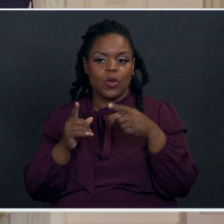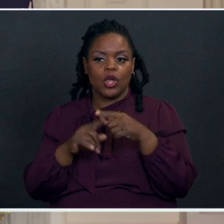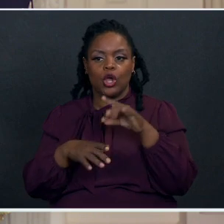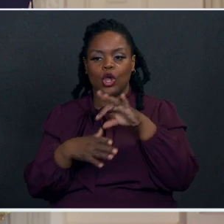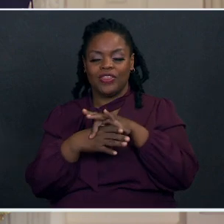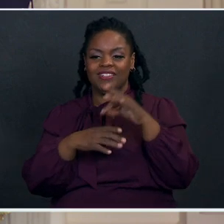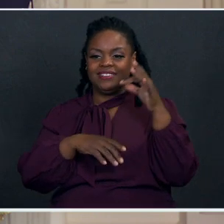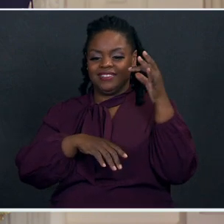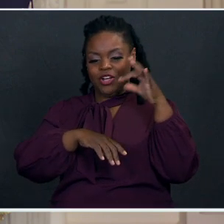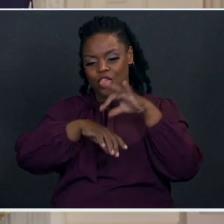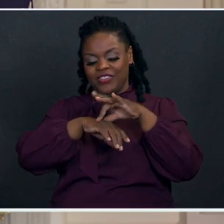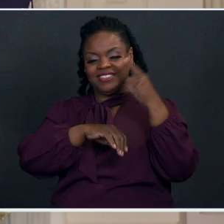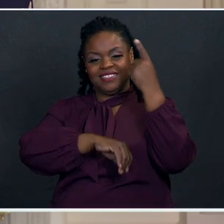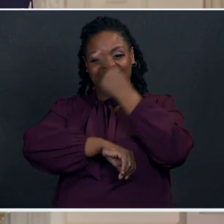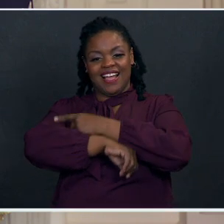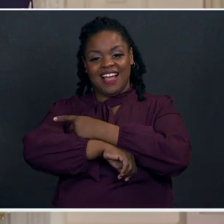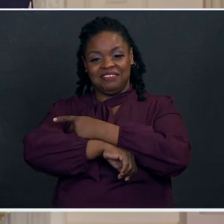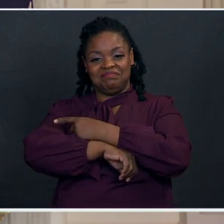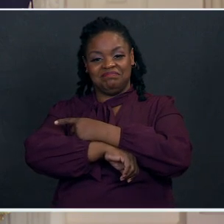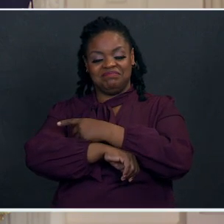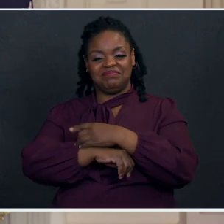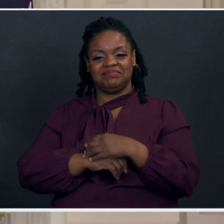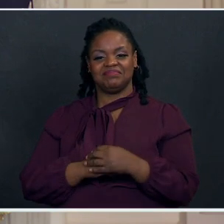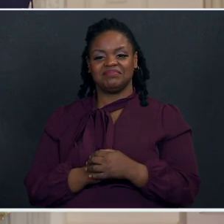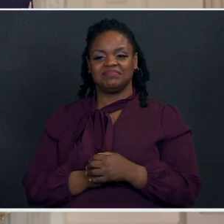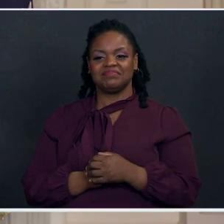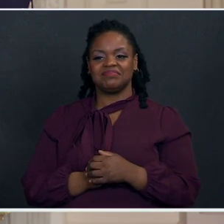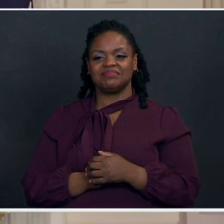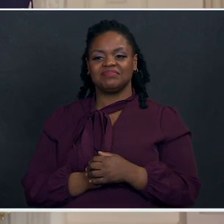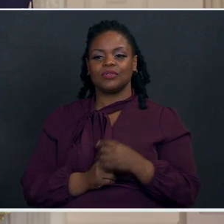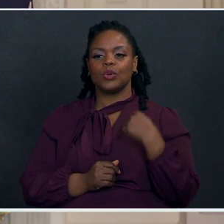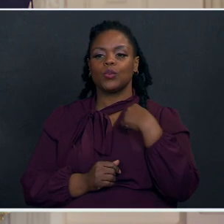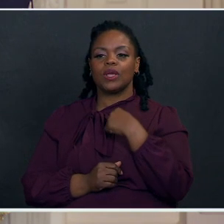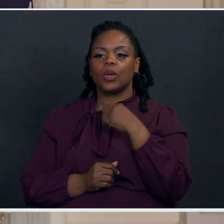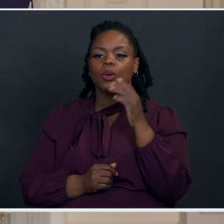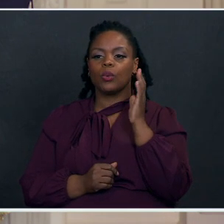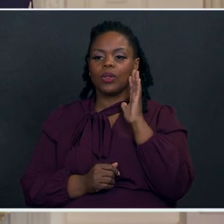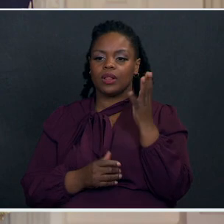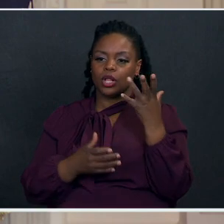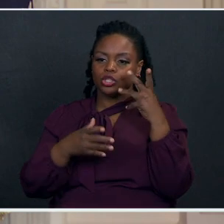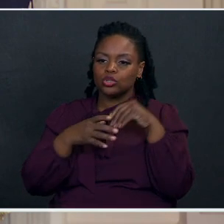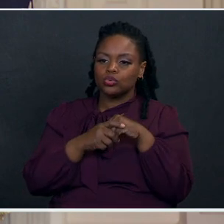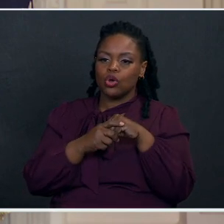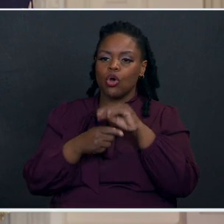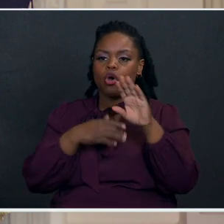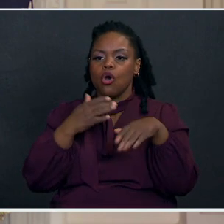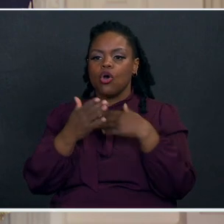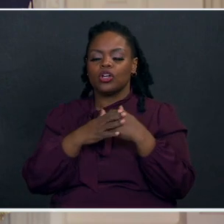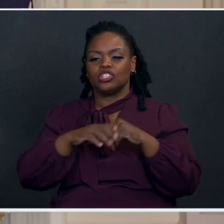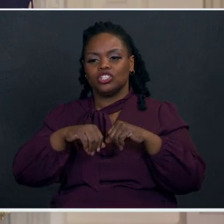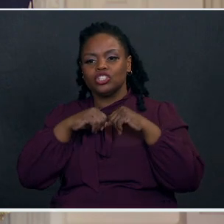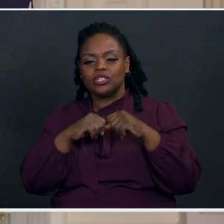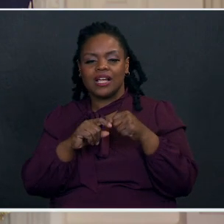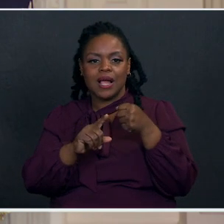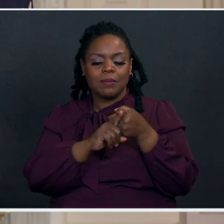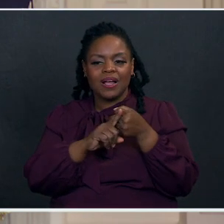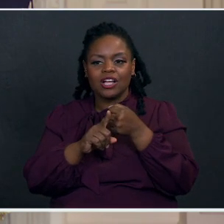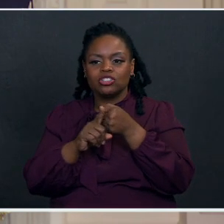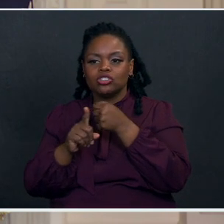In order to establish a new effort to integrate the security implications of climate change as part of our national security